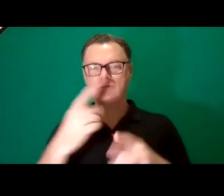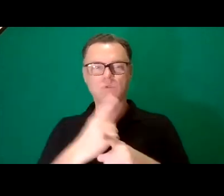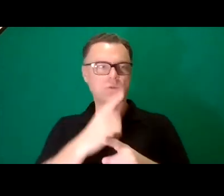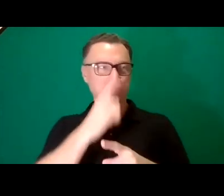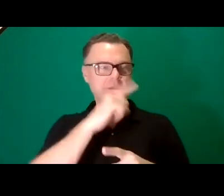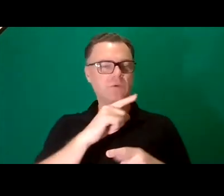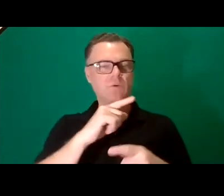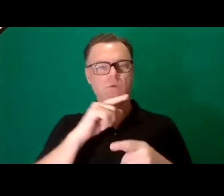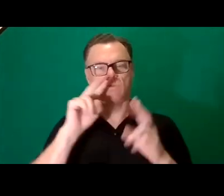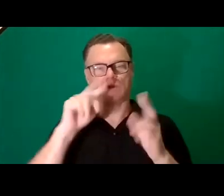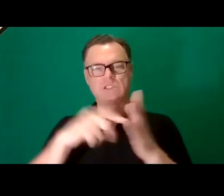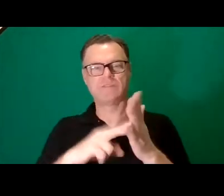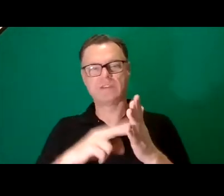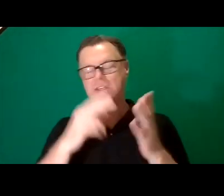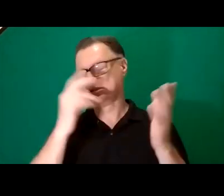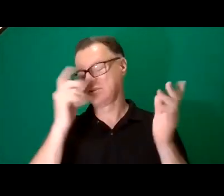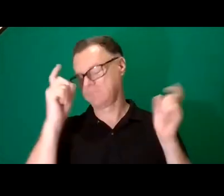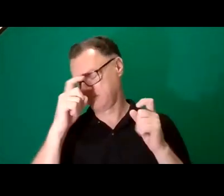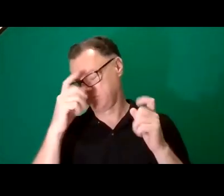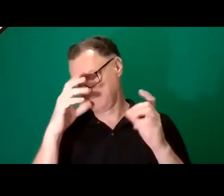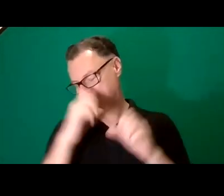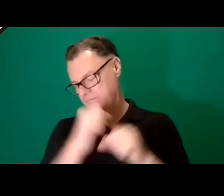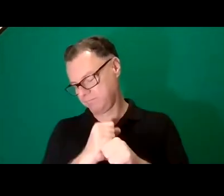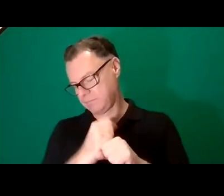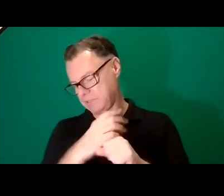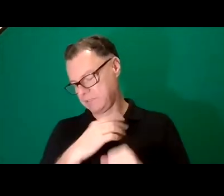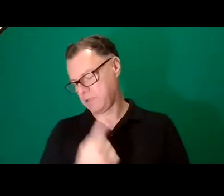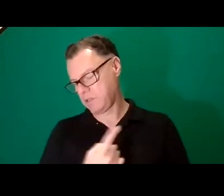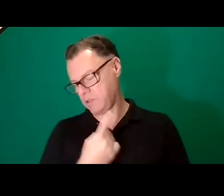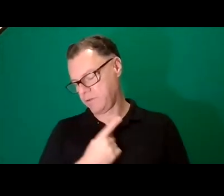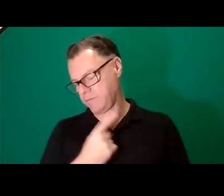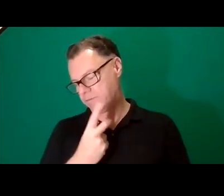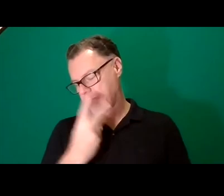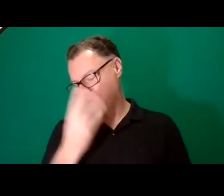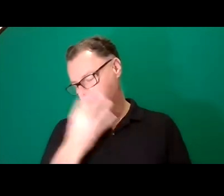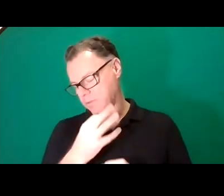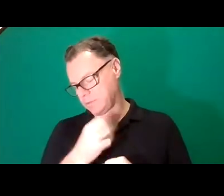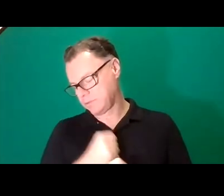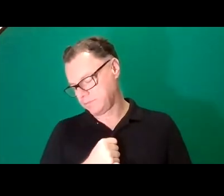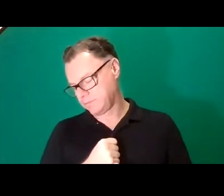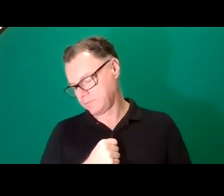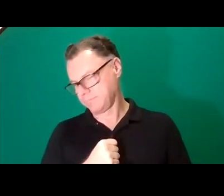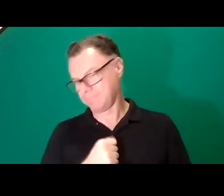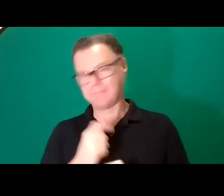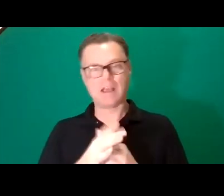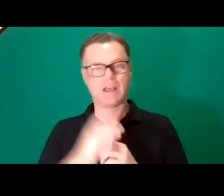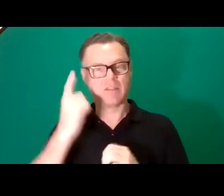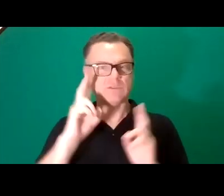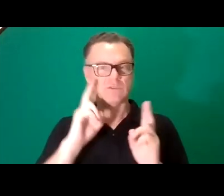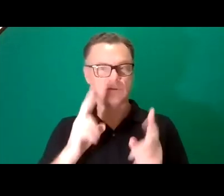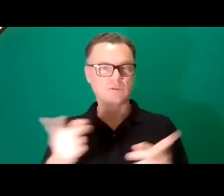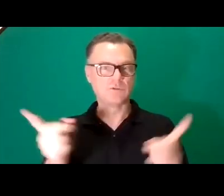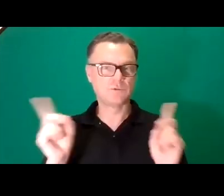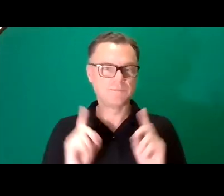I needed to be alone for so many hours of the day. And that's really a reflection of